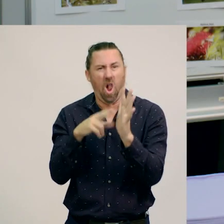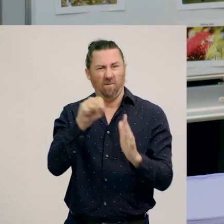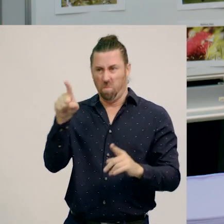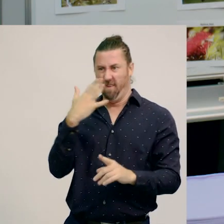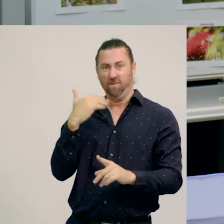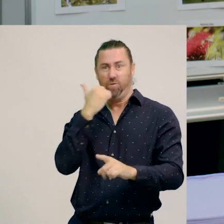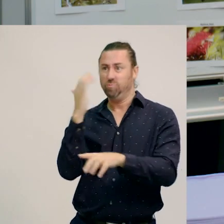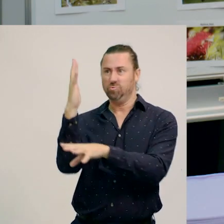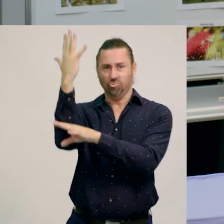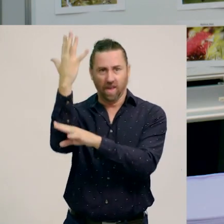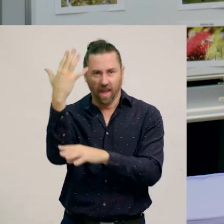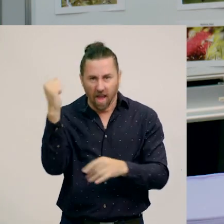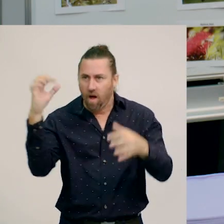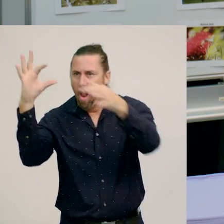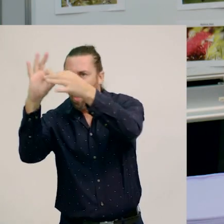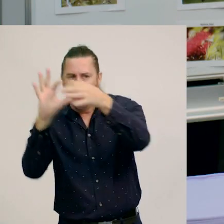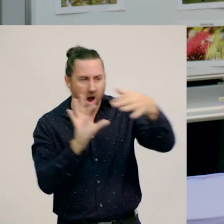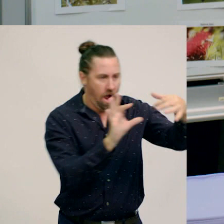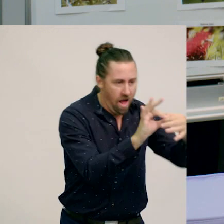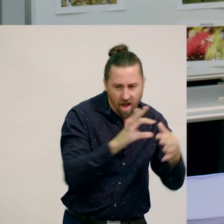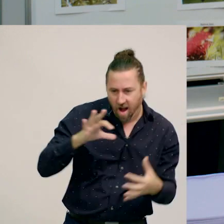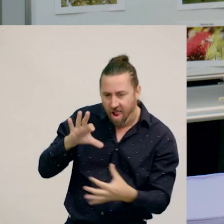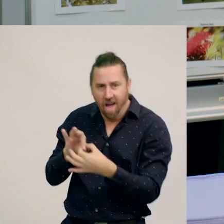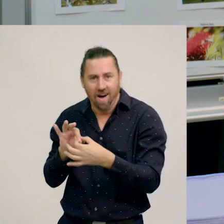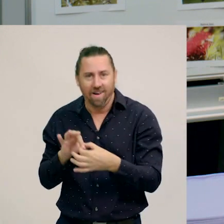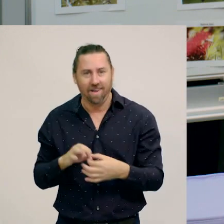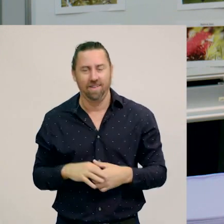Now that we have identified some of the relationships in different habitats,